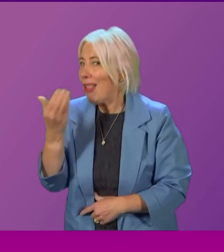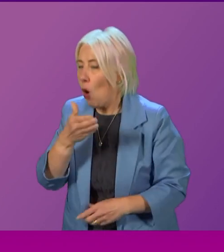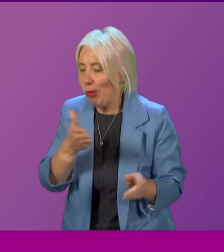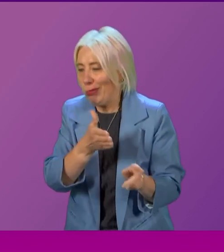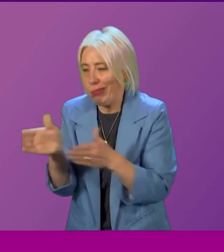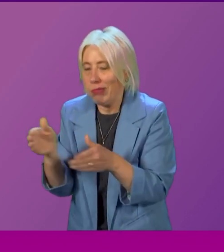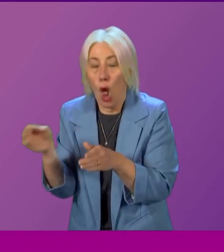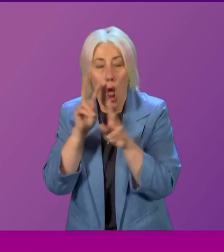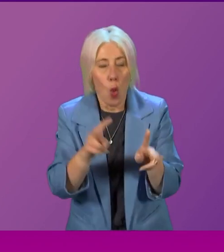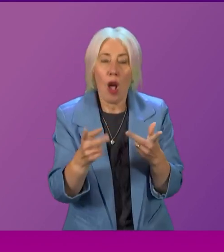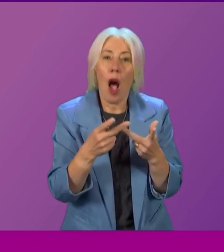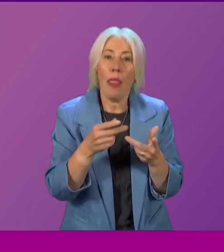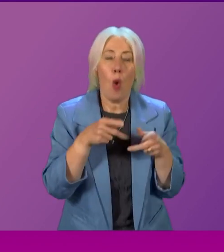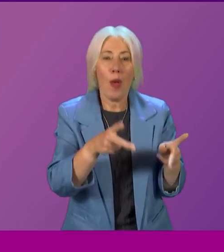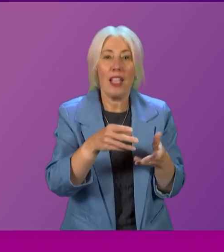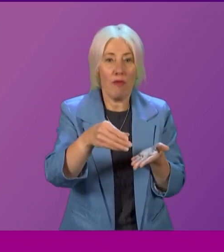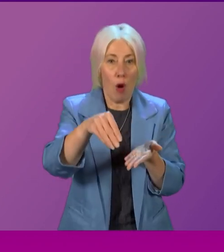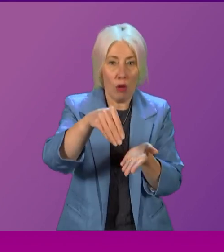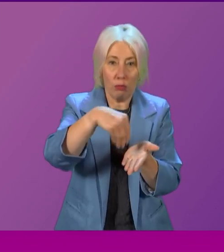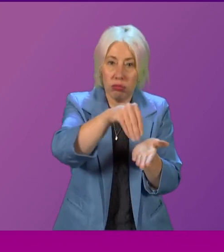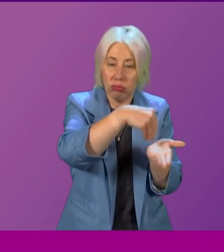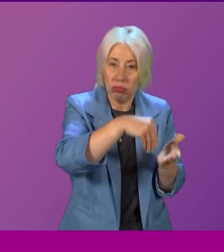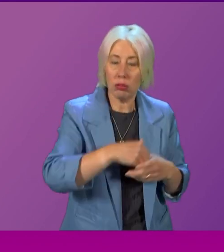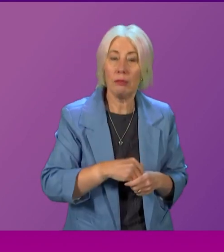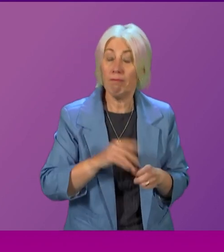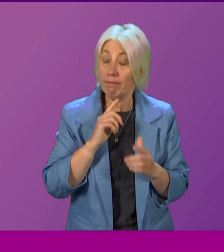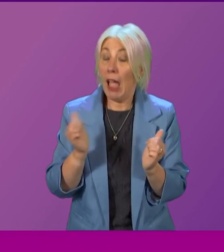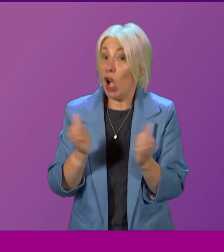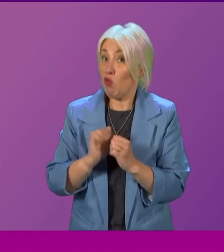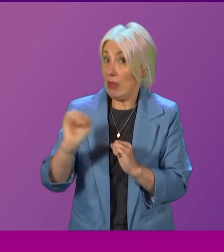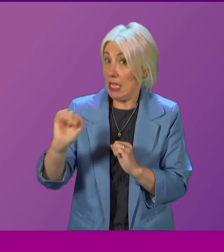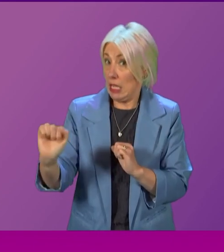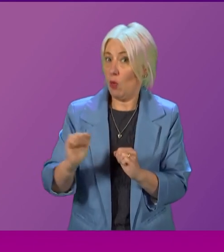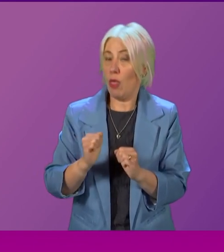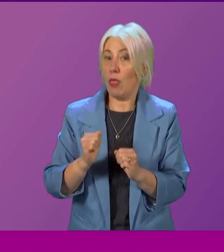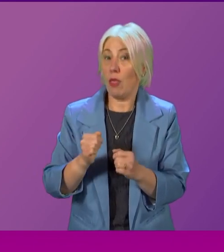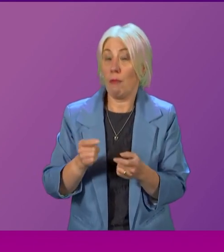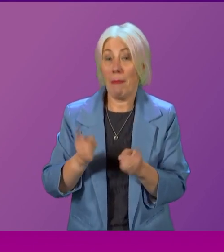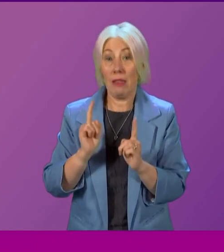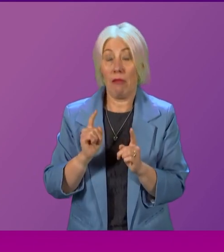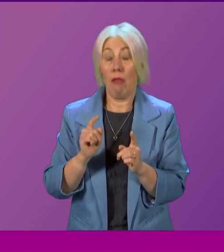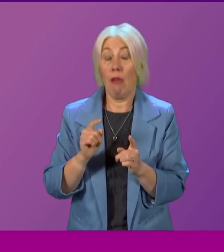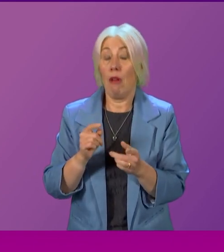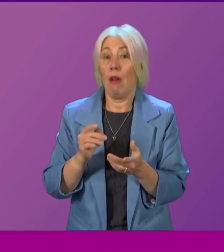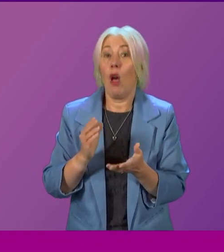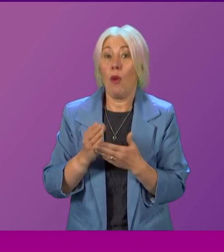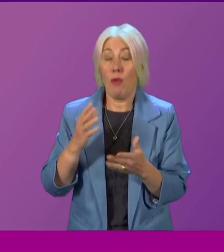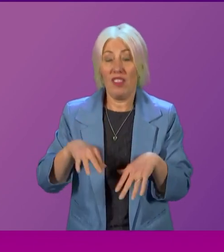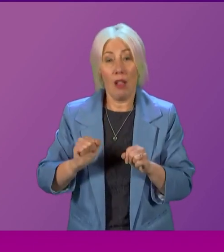It is because I agree very much with Gillian Mackay’s comments that we have embarked on the consultation.